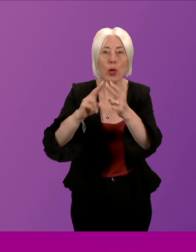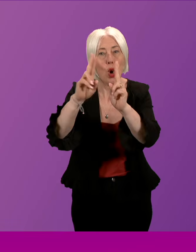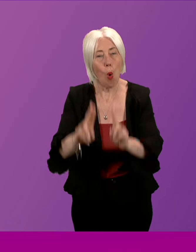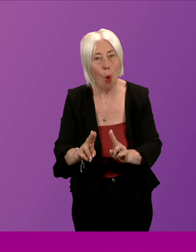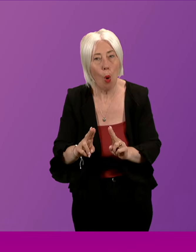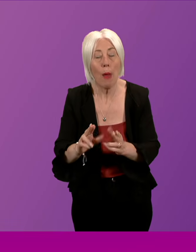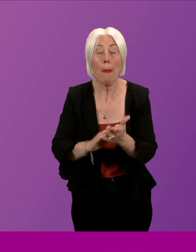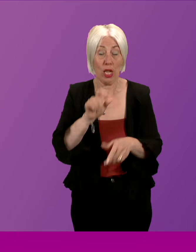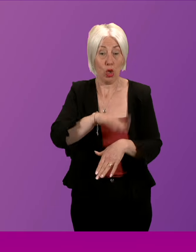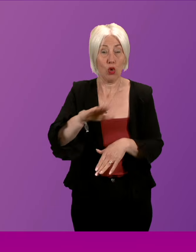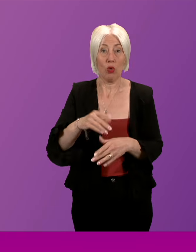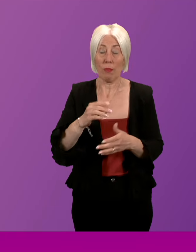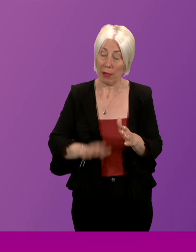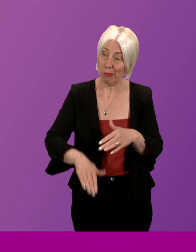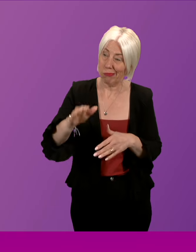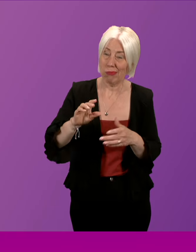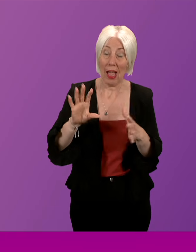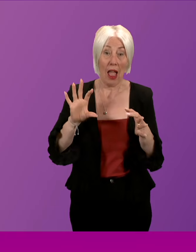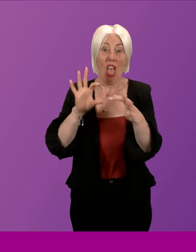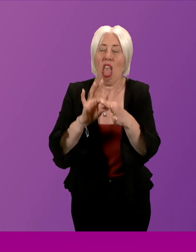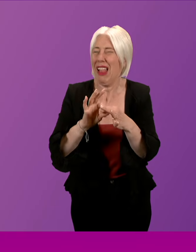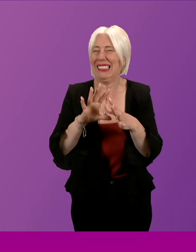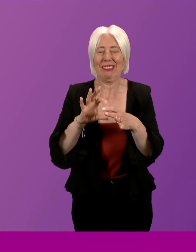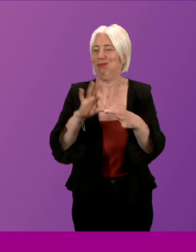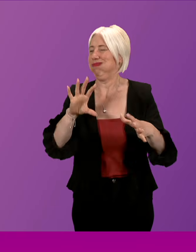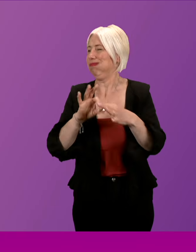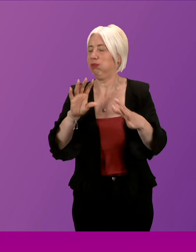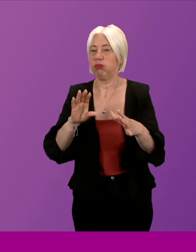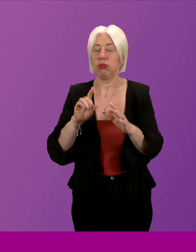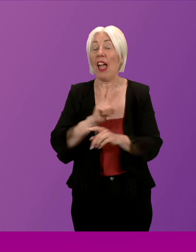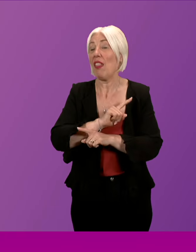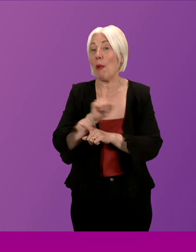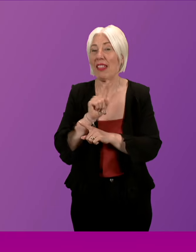then likely to struggle to attach, as well as to give and receive love in later life.